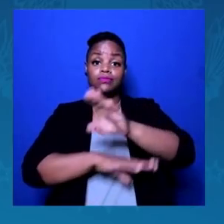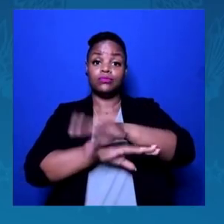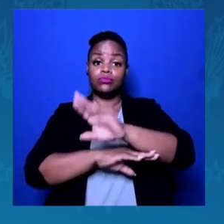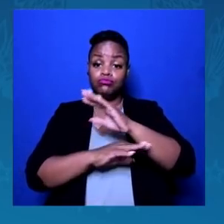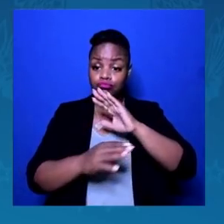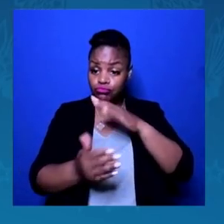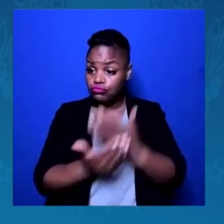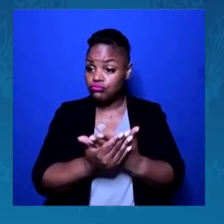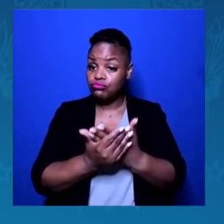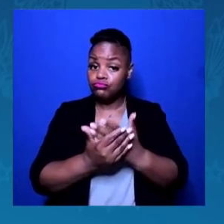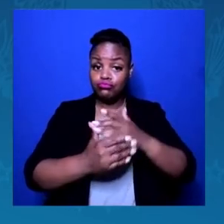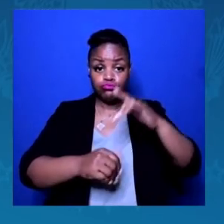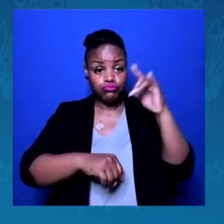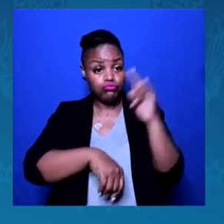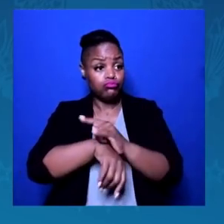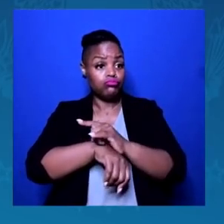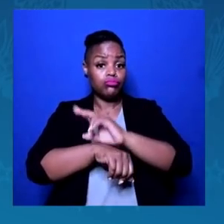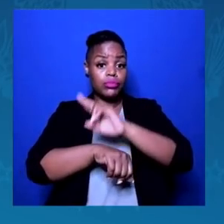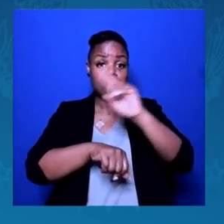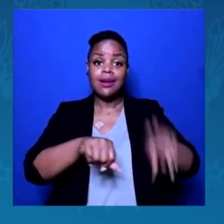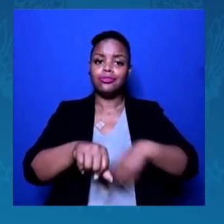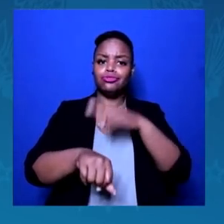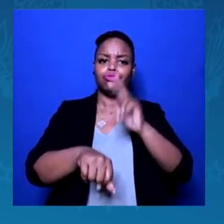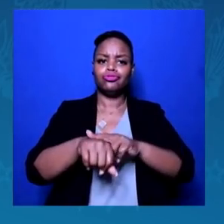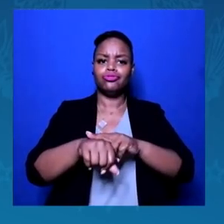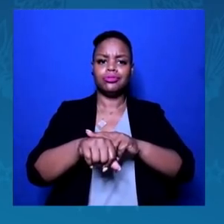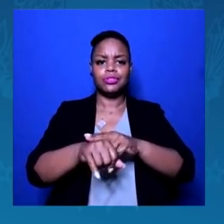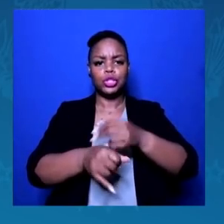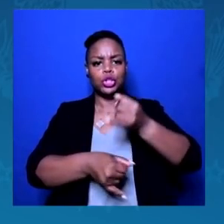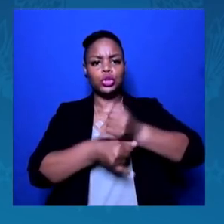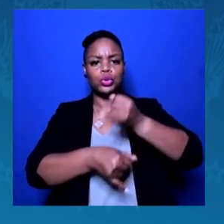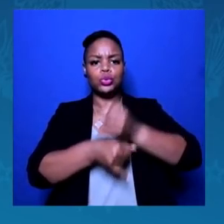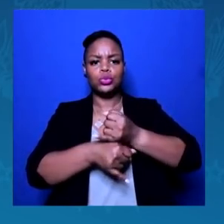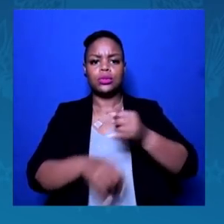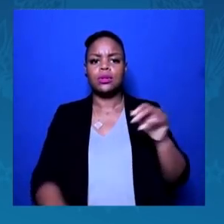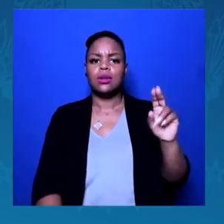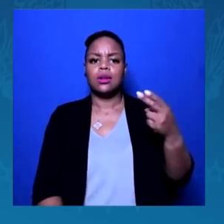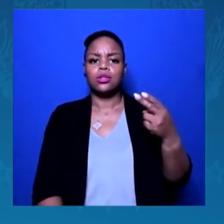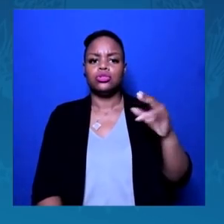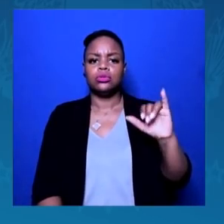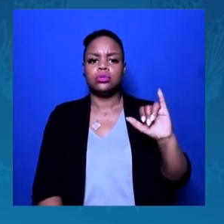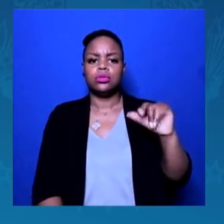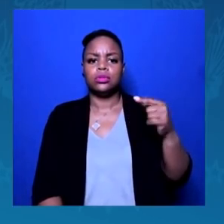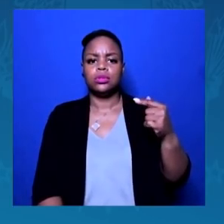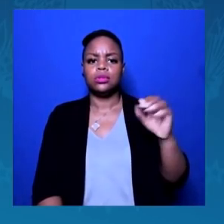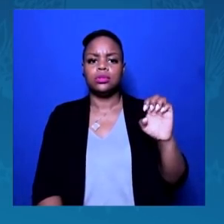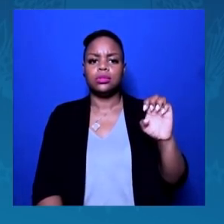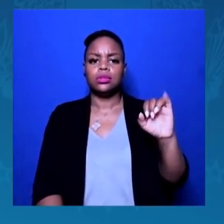to deliver 1 million vaccines from the United States to the people of Vietnam on top of the 5 million